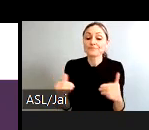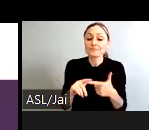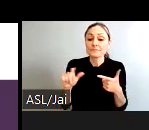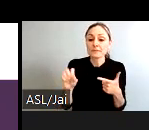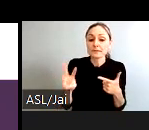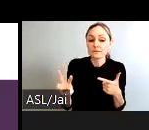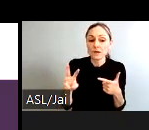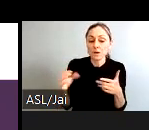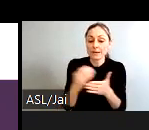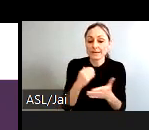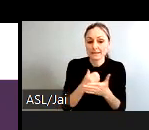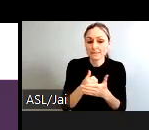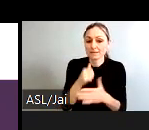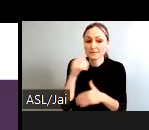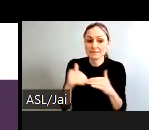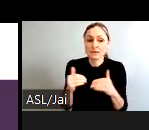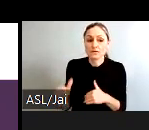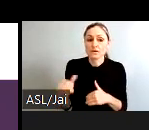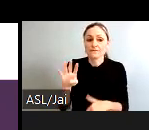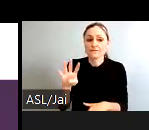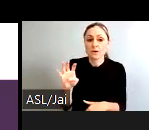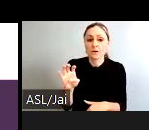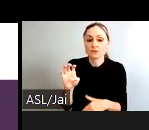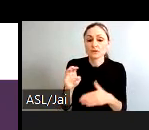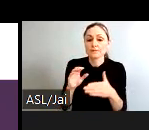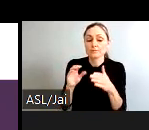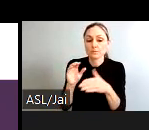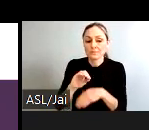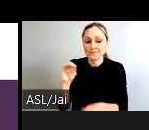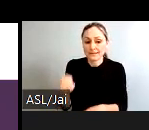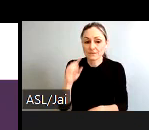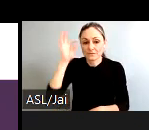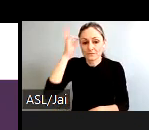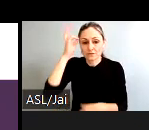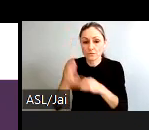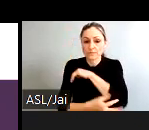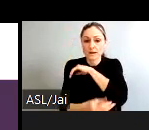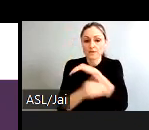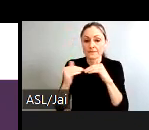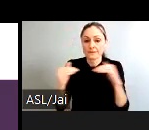than 400% of the federal poverty level adjusted for family size and otherwise compensated.